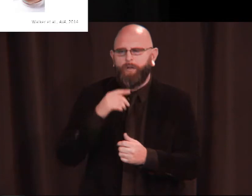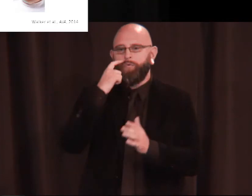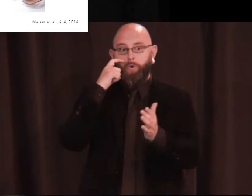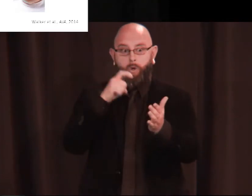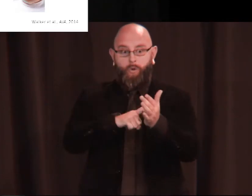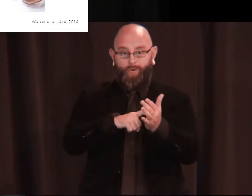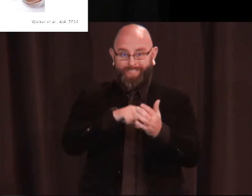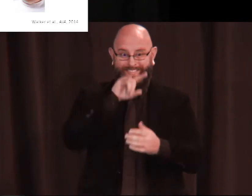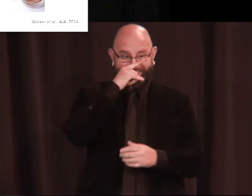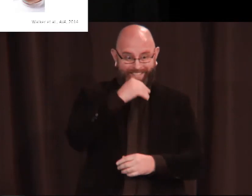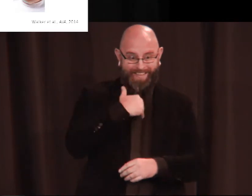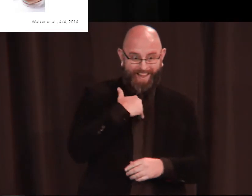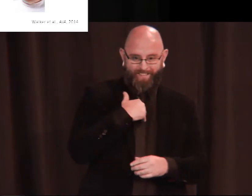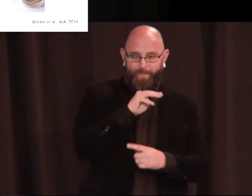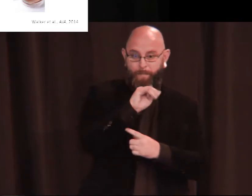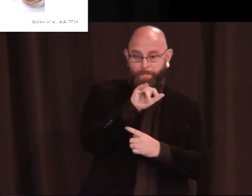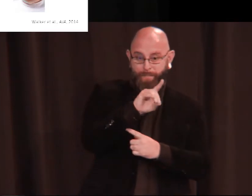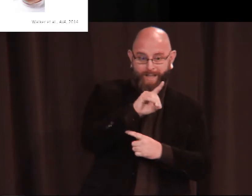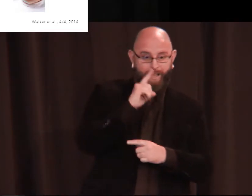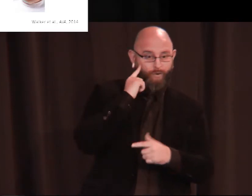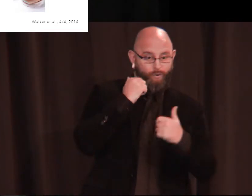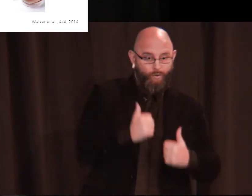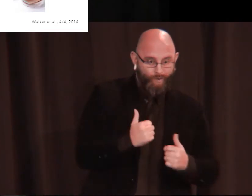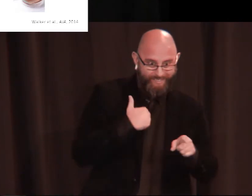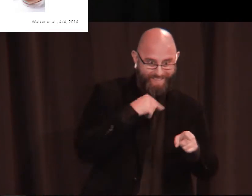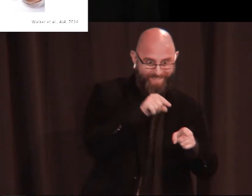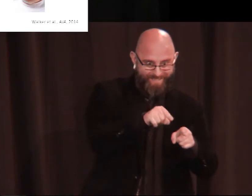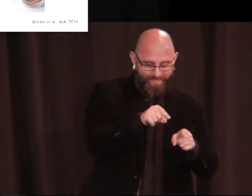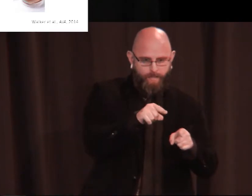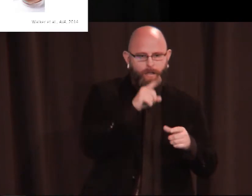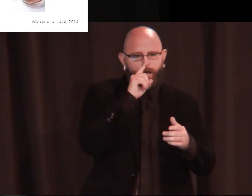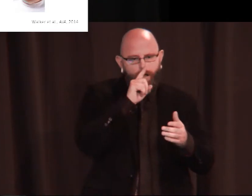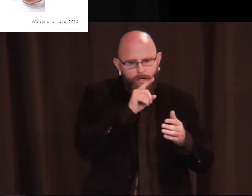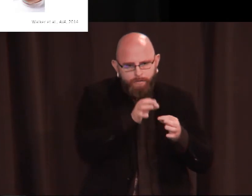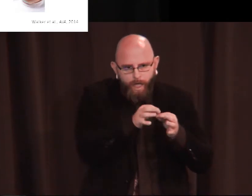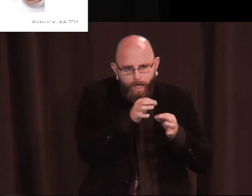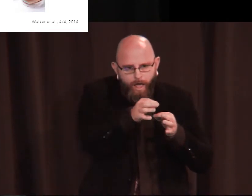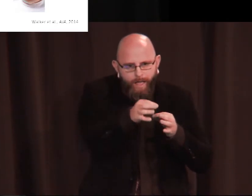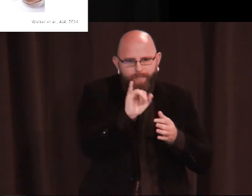if they're late identified, they tend to be really delayed in the process of getting services.